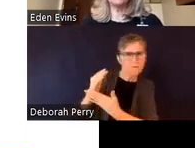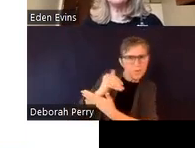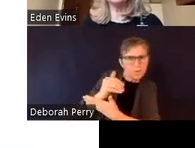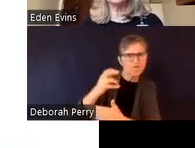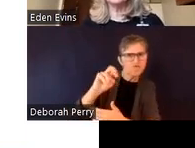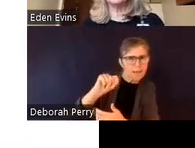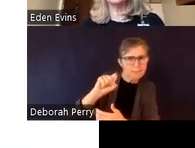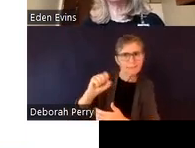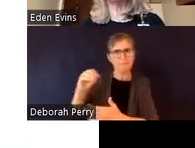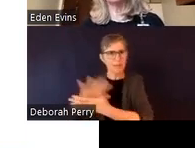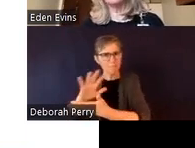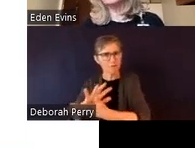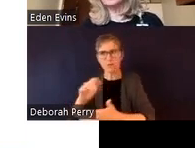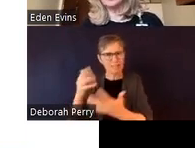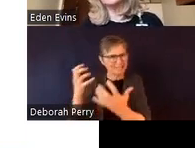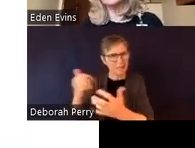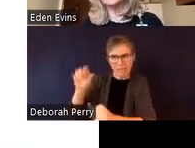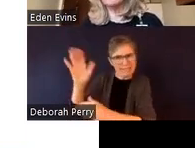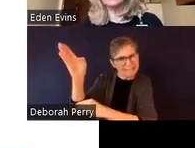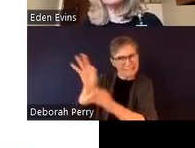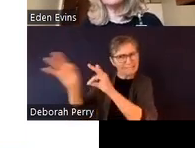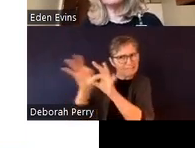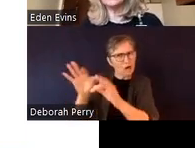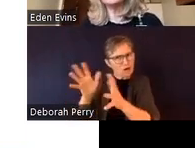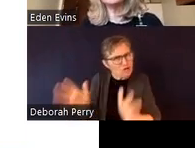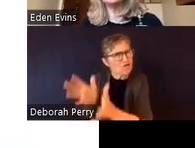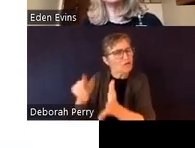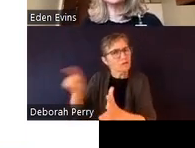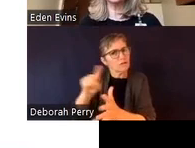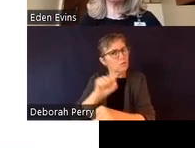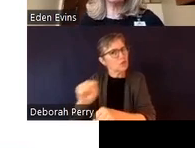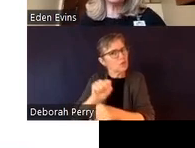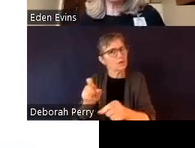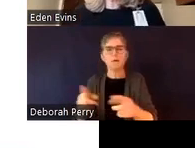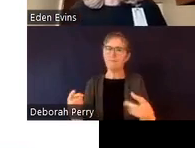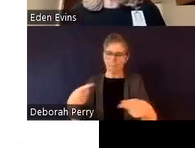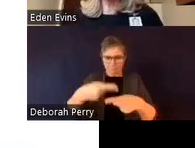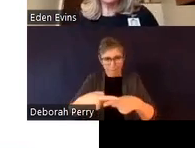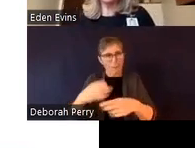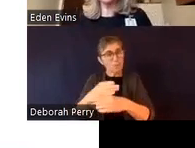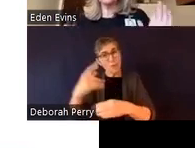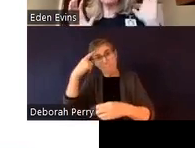urge work to be carried out at the intersection of mental health and substance use disorder,